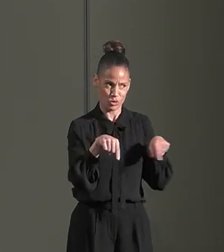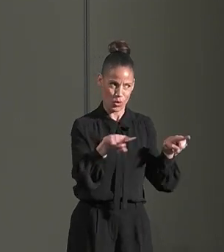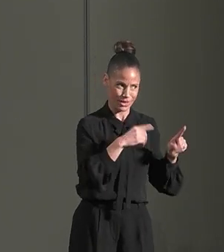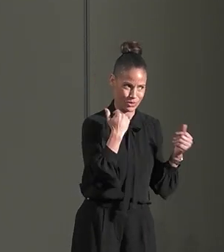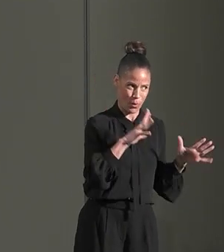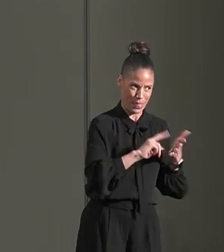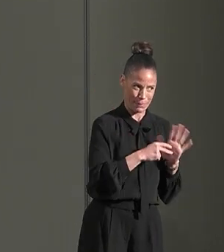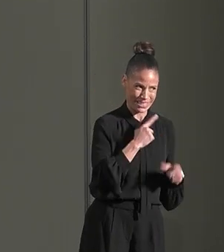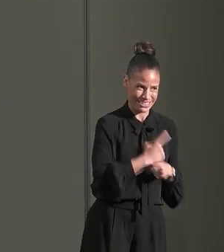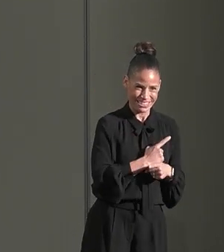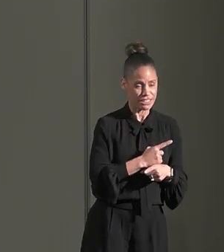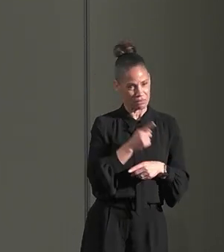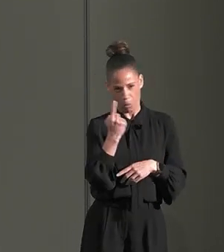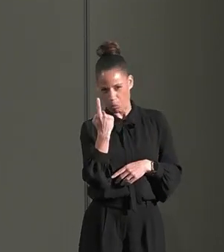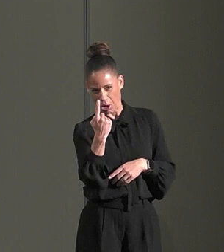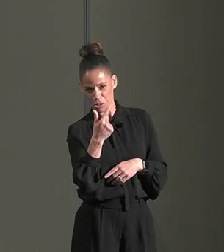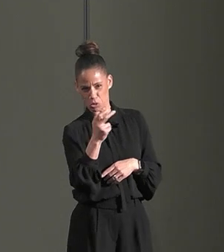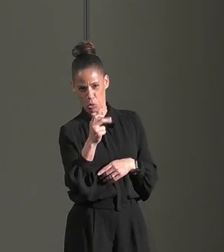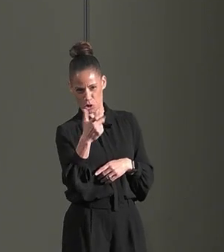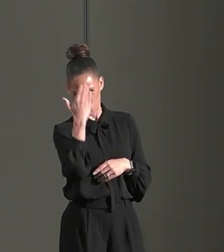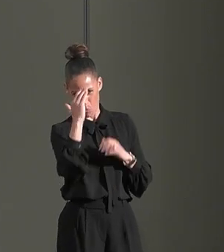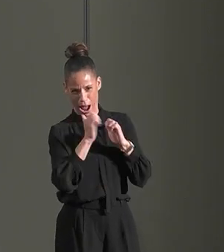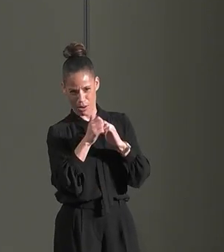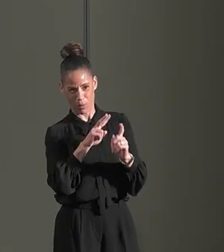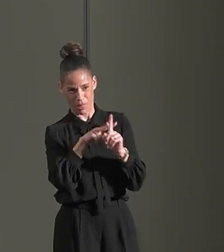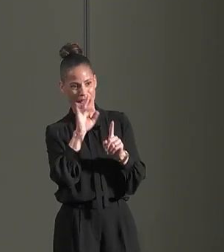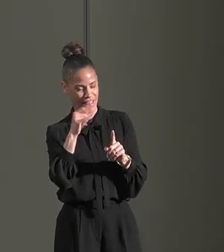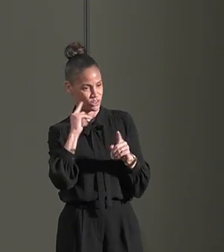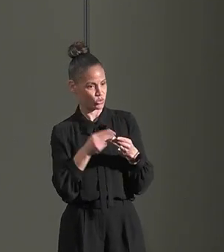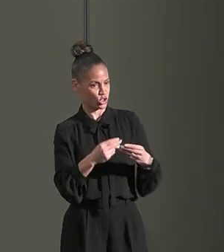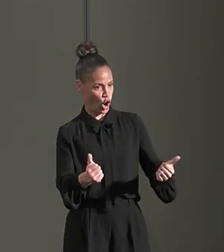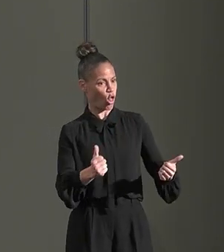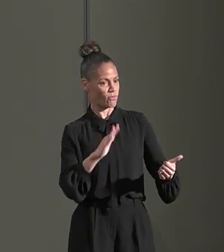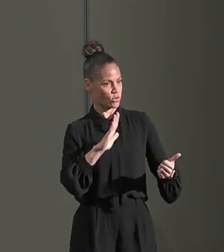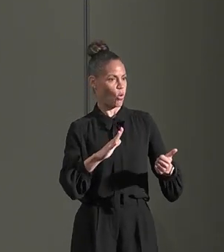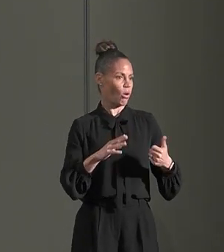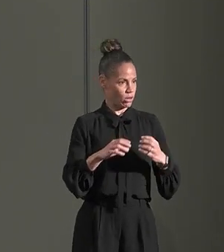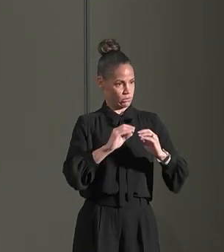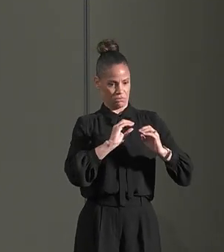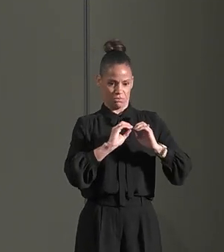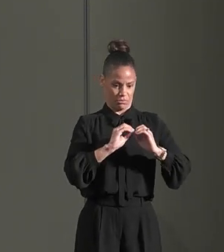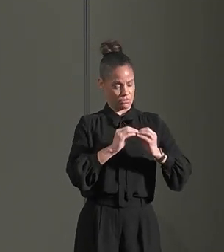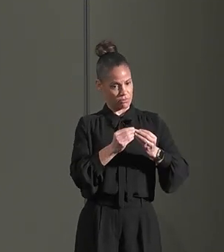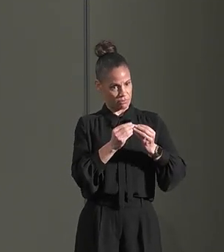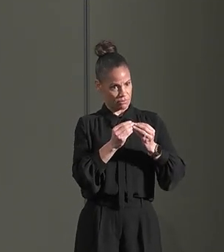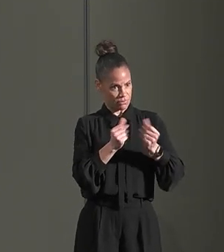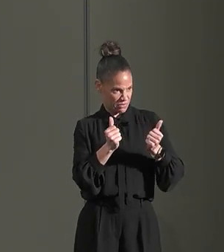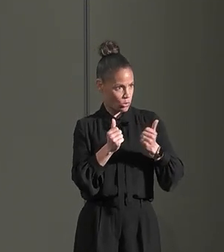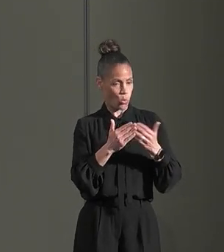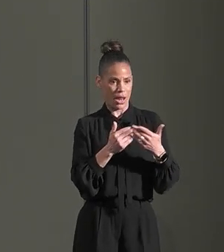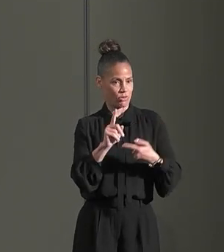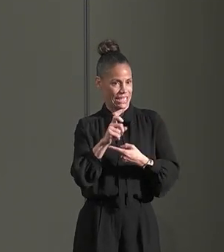not know what it means and apply to solve a remediation or need I have.